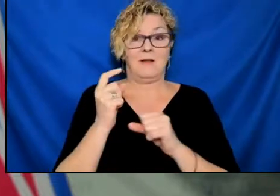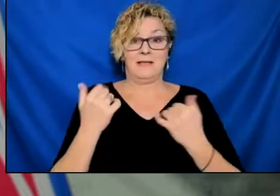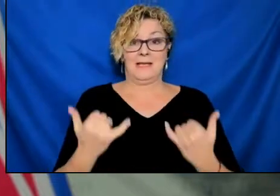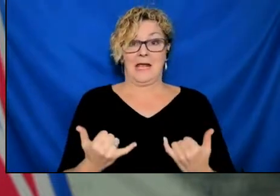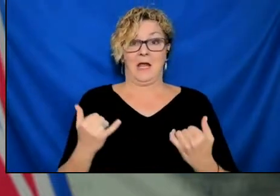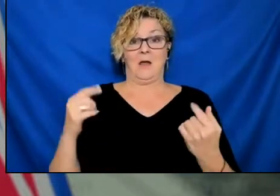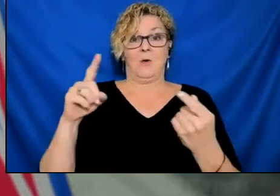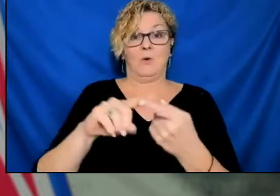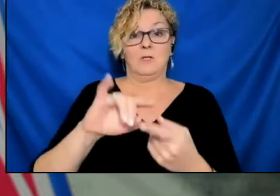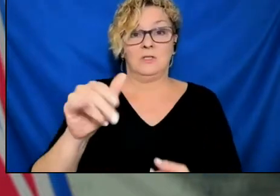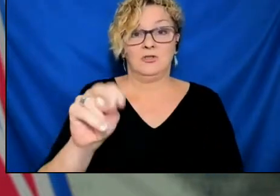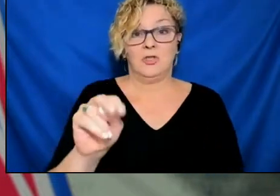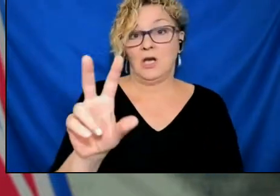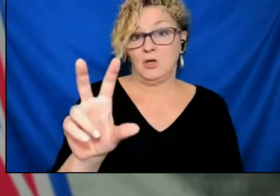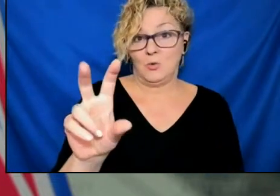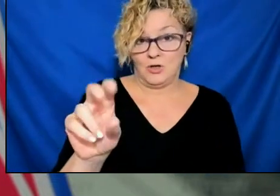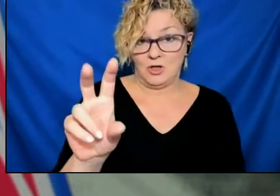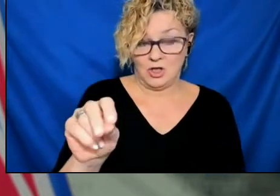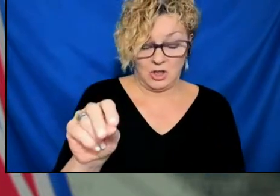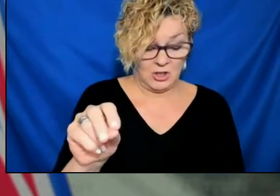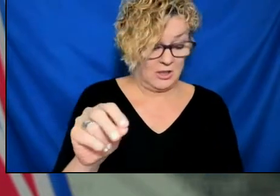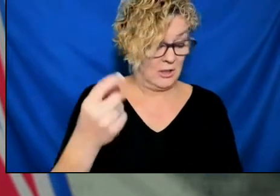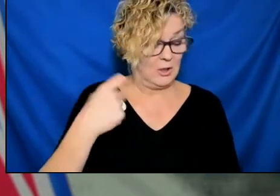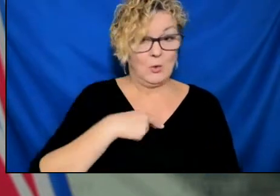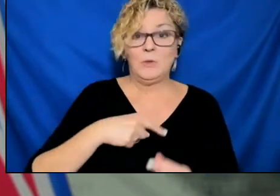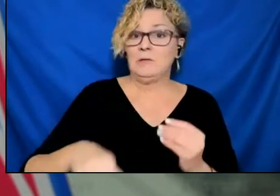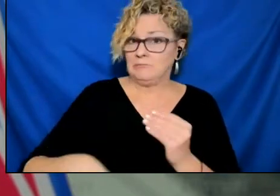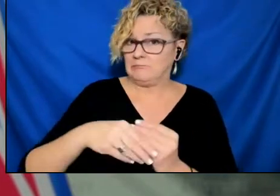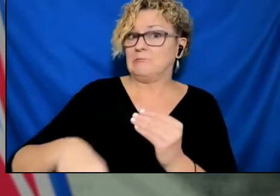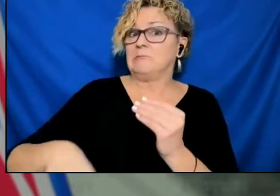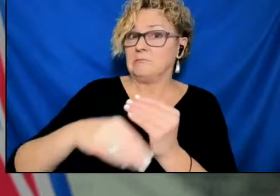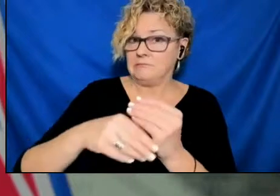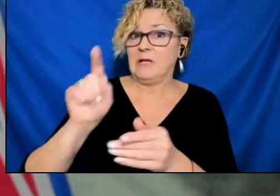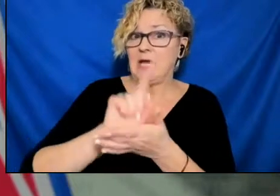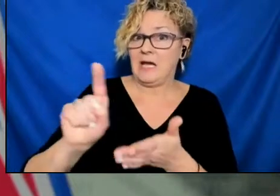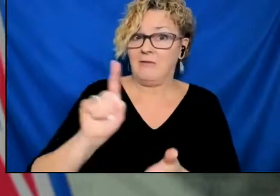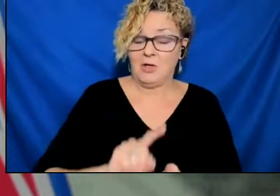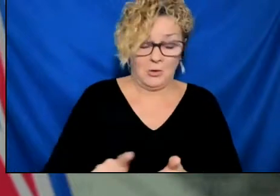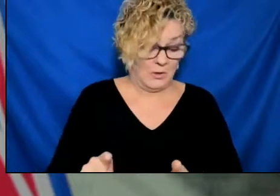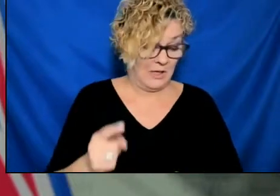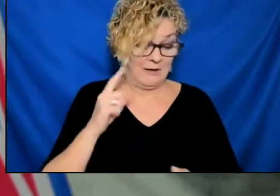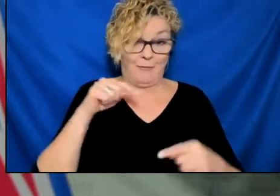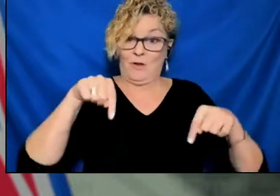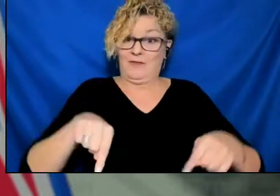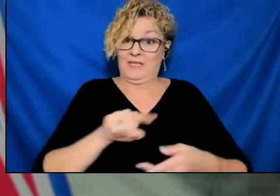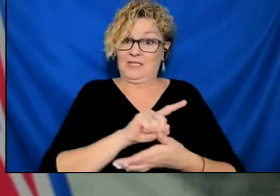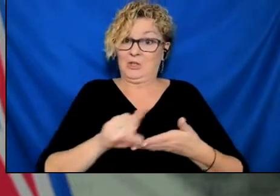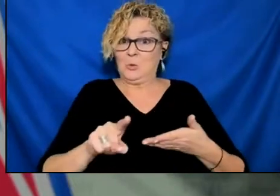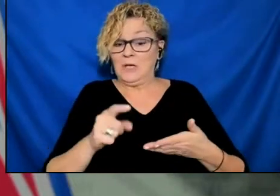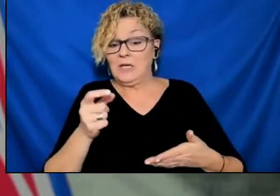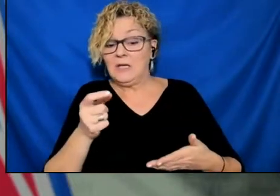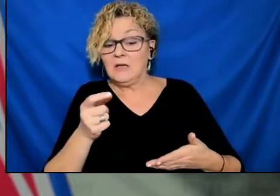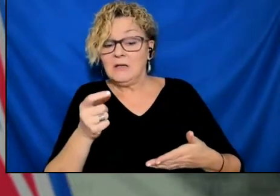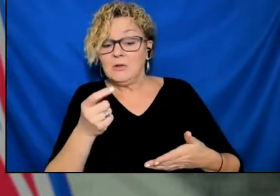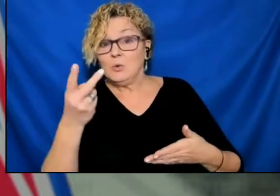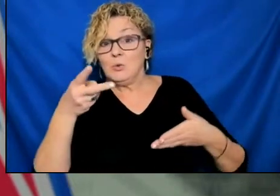appointments are being added every day and every week. For the remainder of this week, for example, we have 12,000